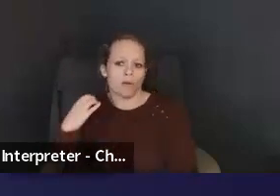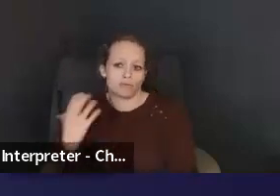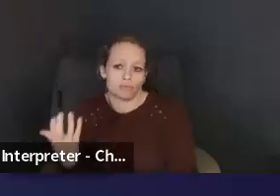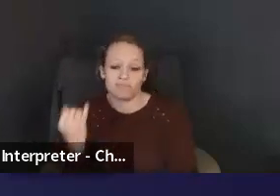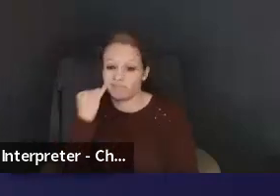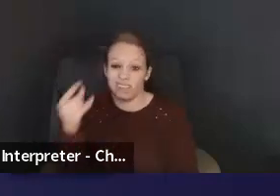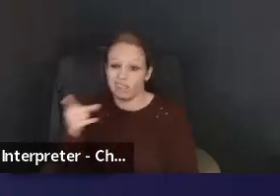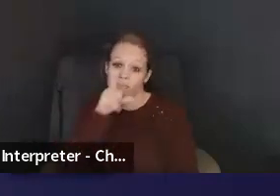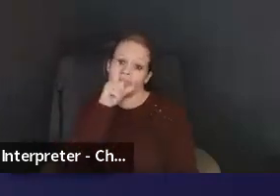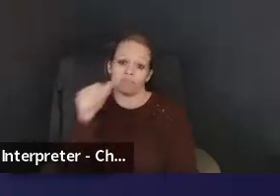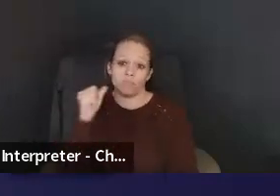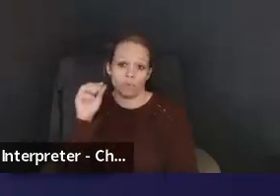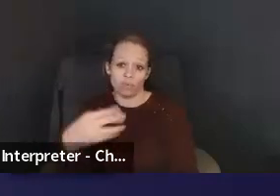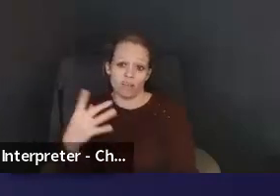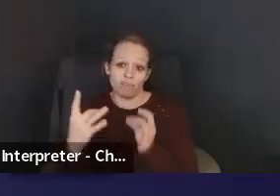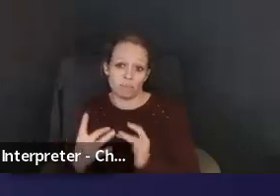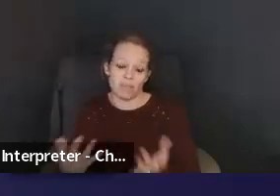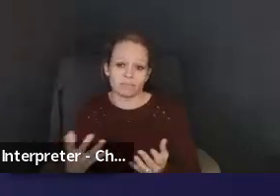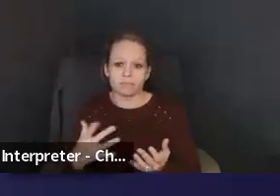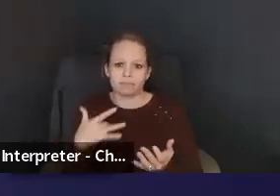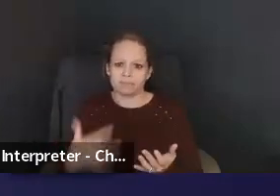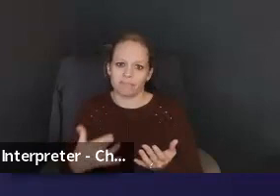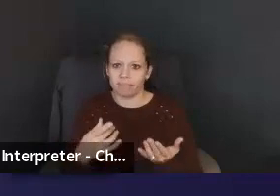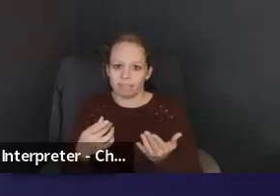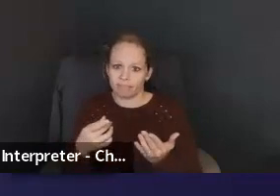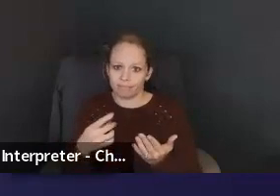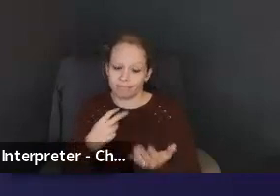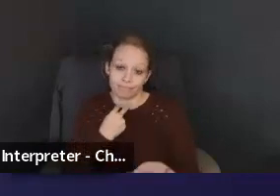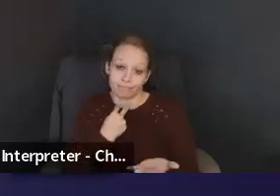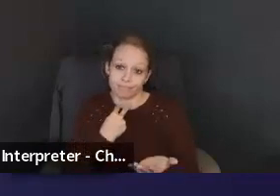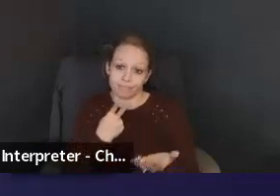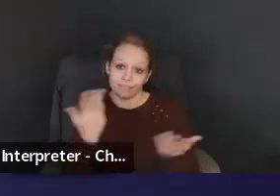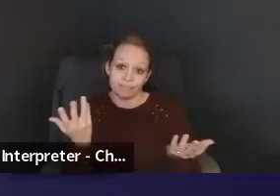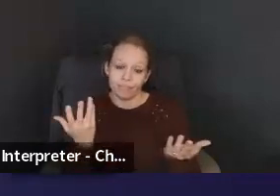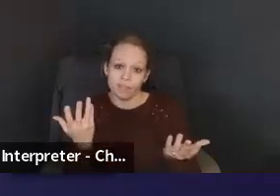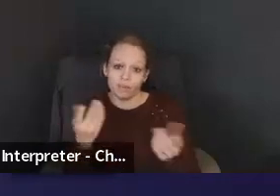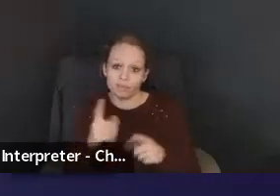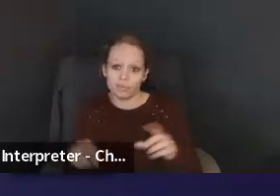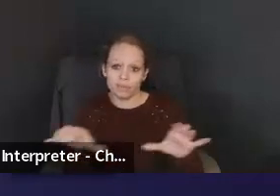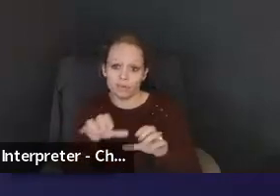you information on it there's often not too much you, you know, you can do. So, we're encouraged